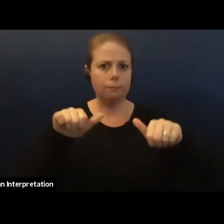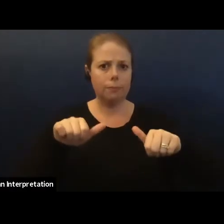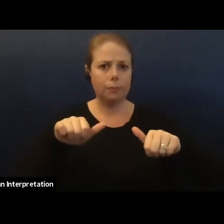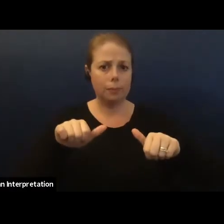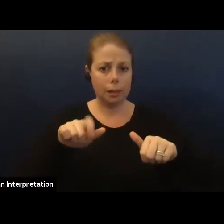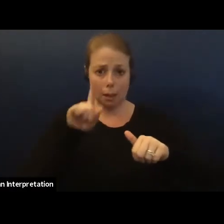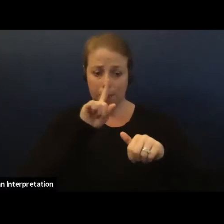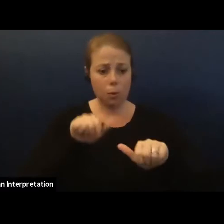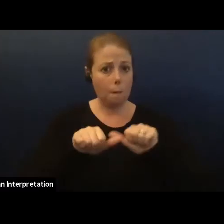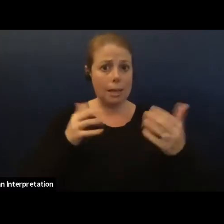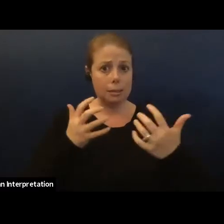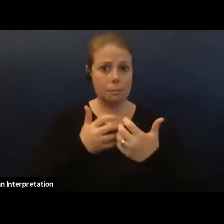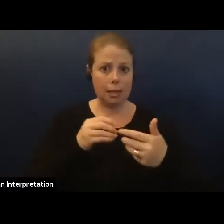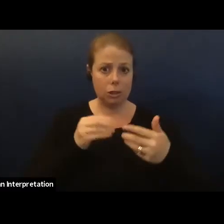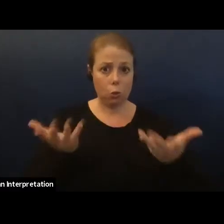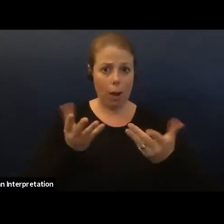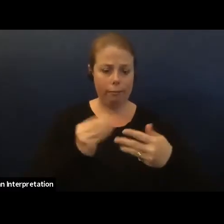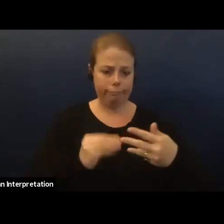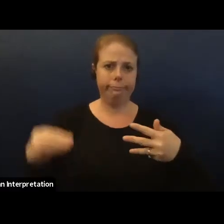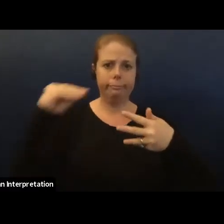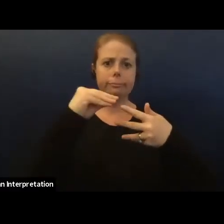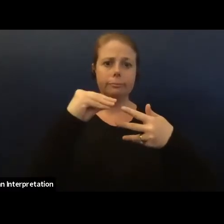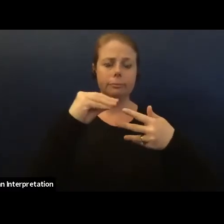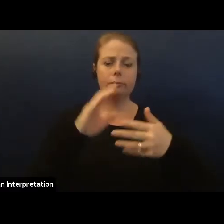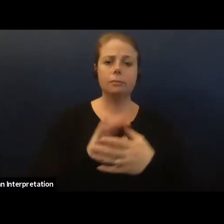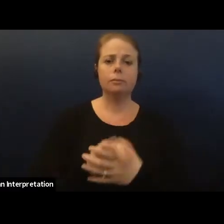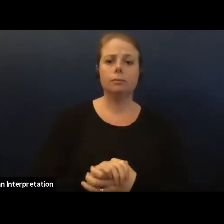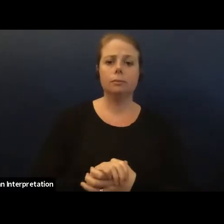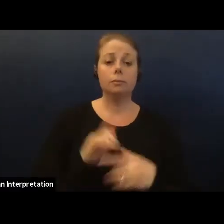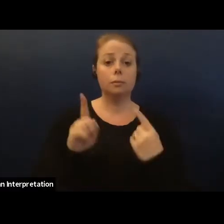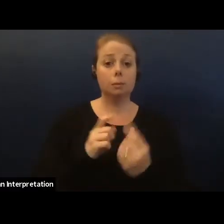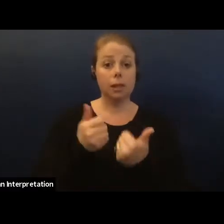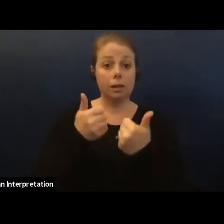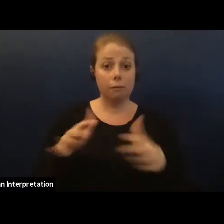After the meeting Council staff apply the budget available to the ranked applications working down